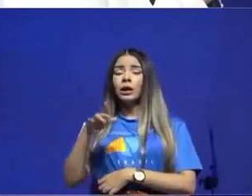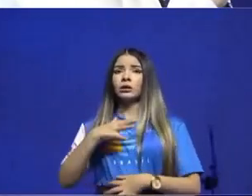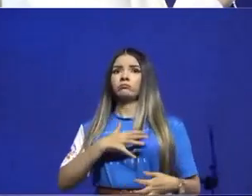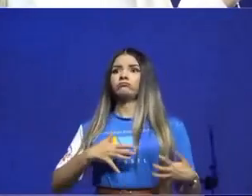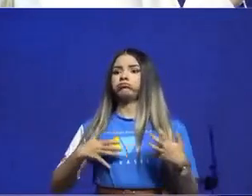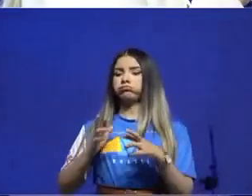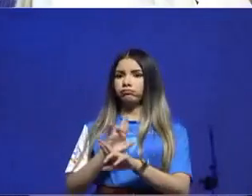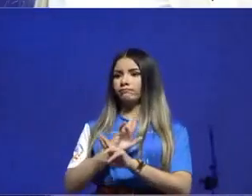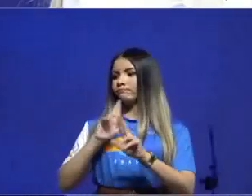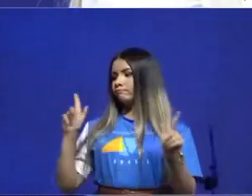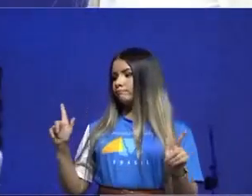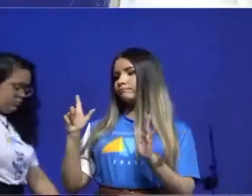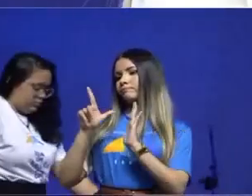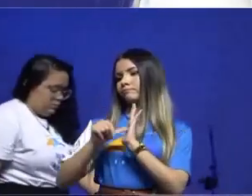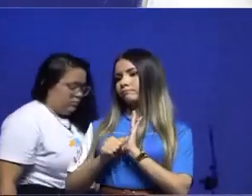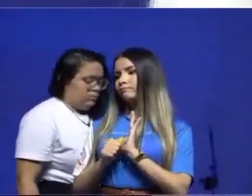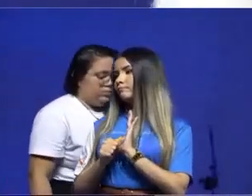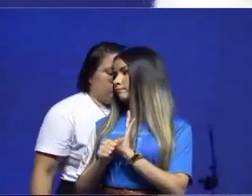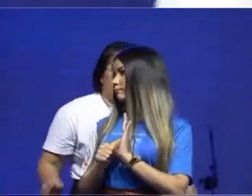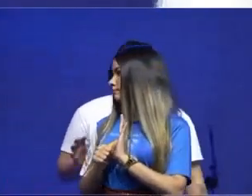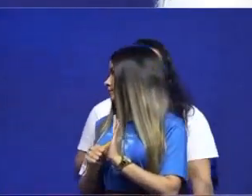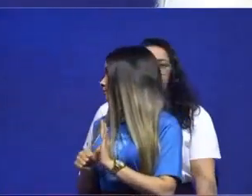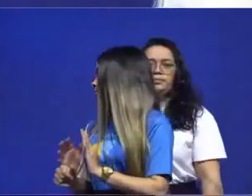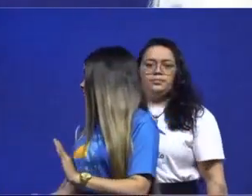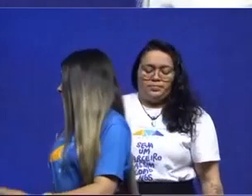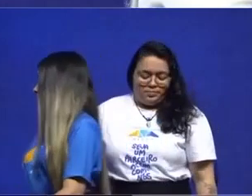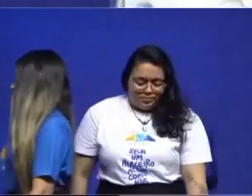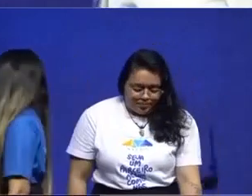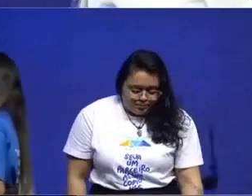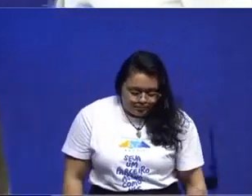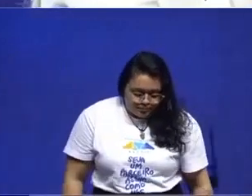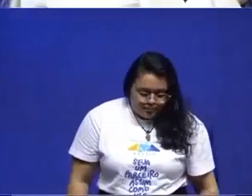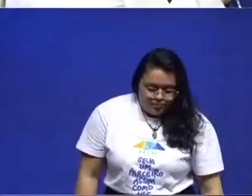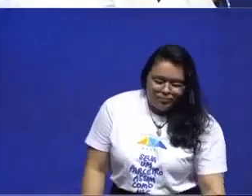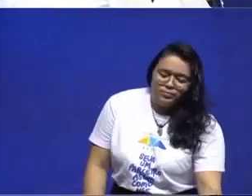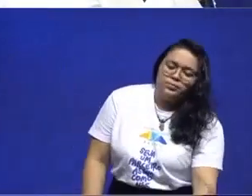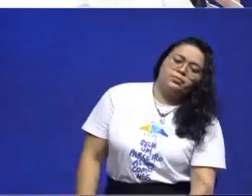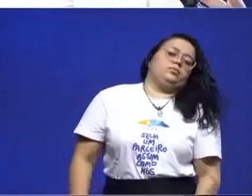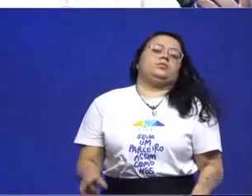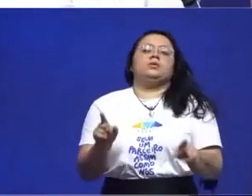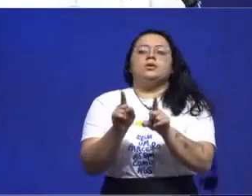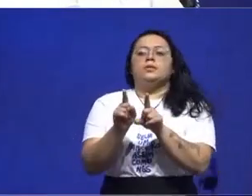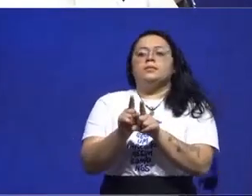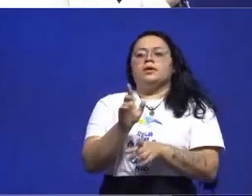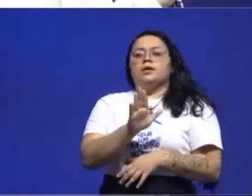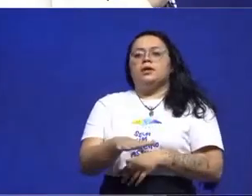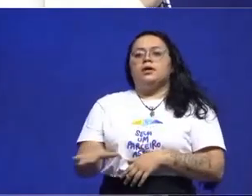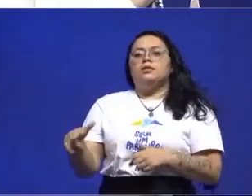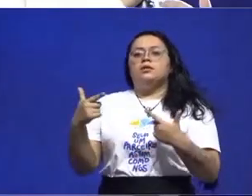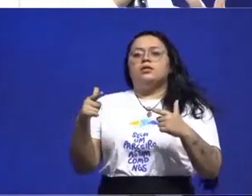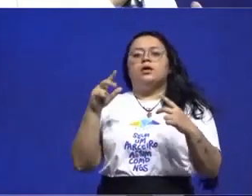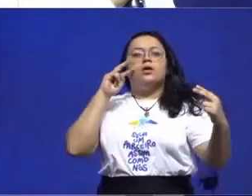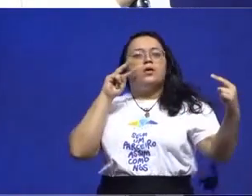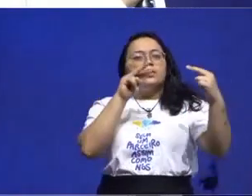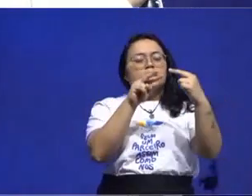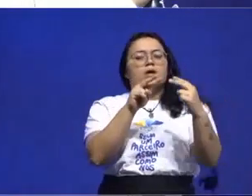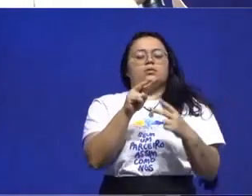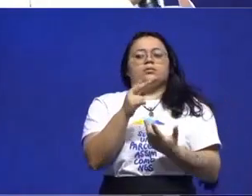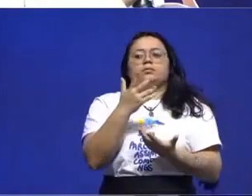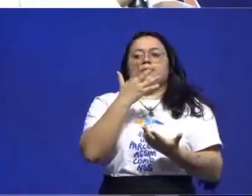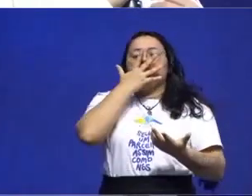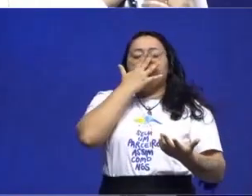delay in interest interaction a child who doesn't make sustained eye contact who doesn't